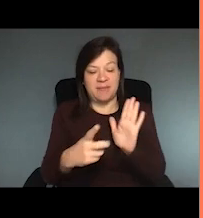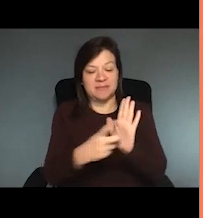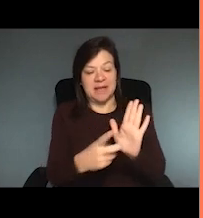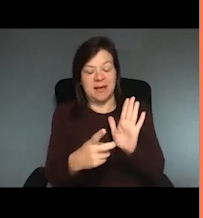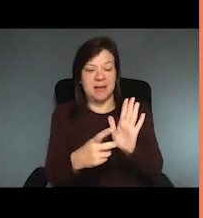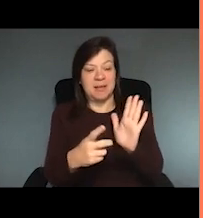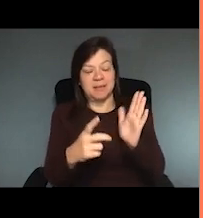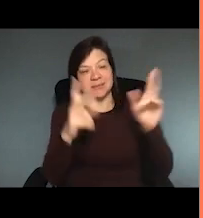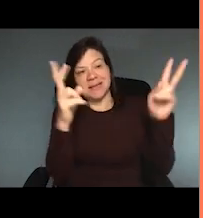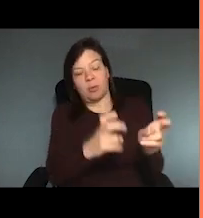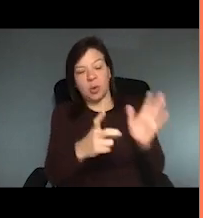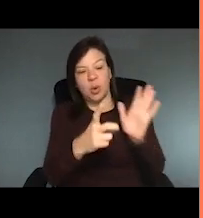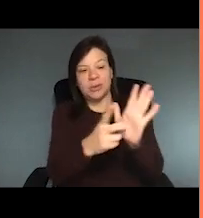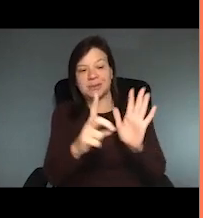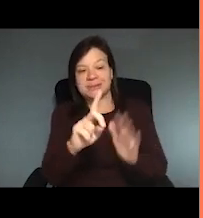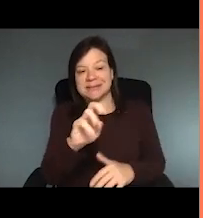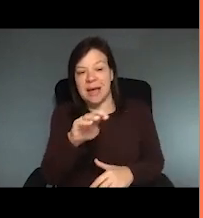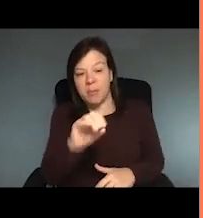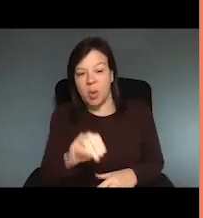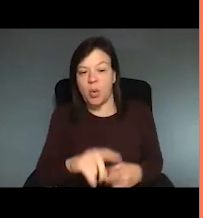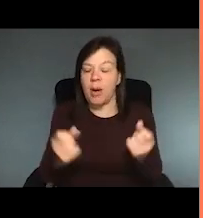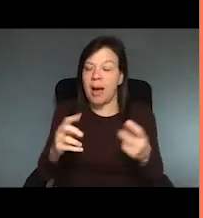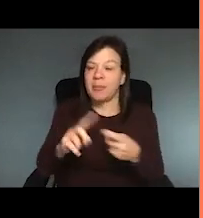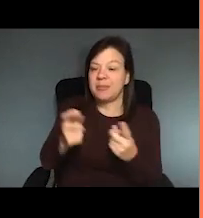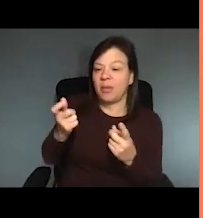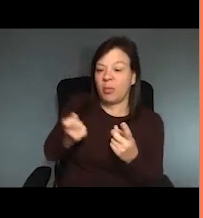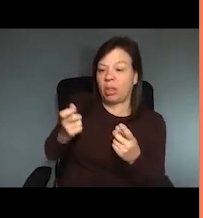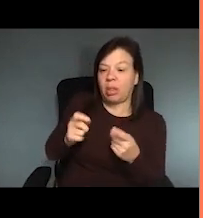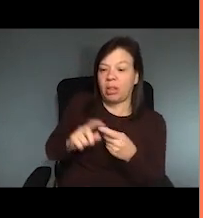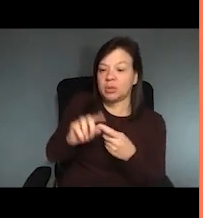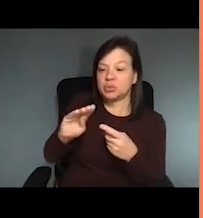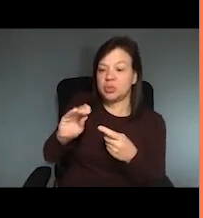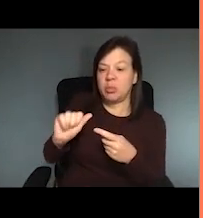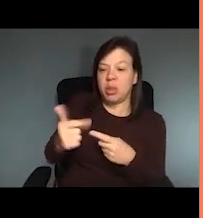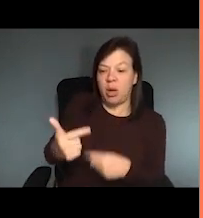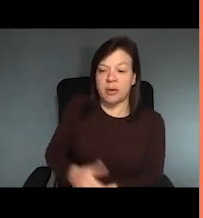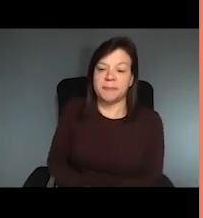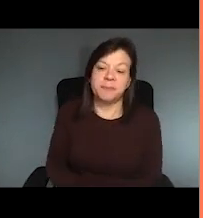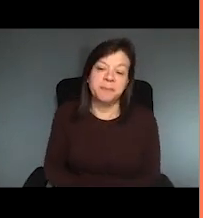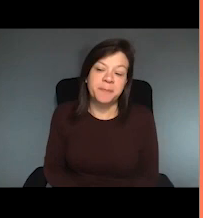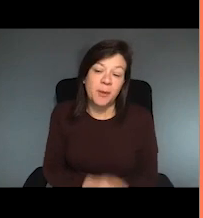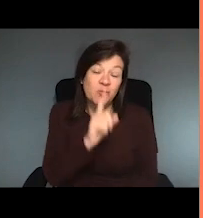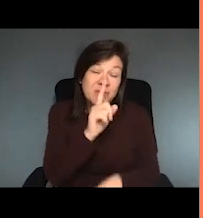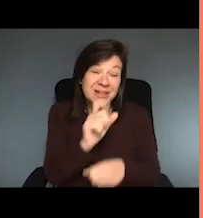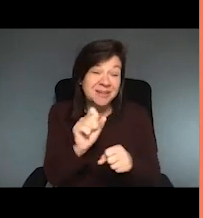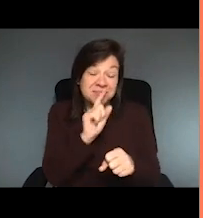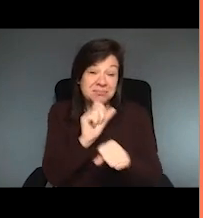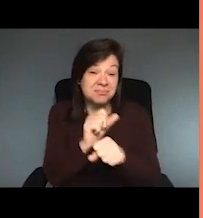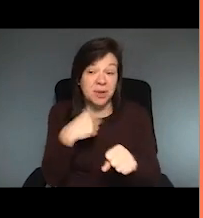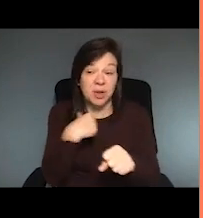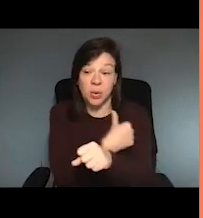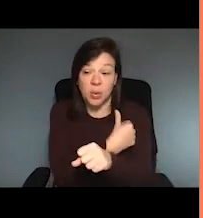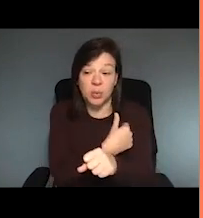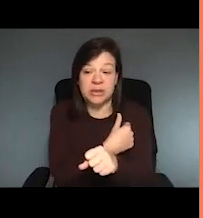HOW MANY PEOPLE ARE SUBSCRIBED TO THE BLOG AT ANY GIVEN POINT, MAKING SURE THAT WE ARE ABLE TO HIGHLIGHT WHAT